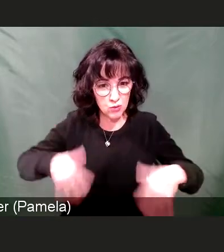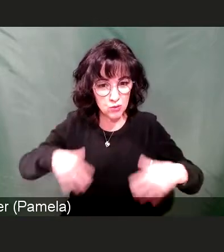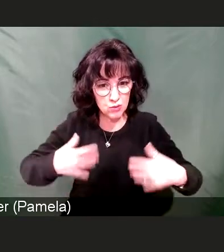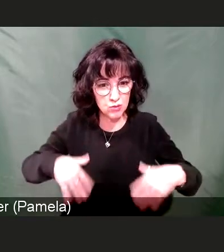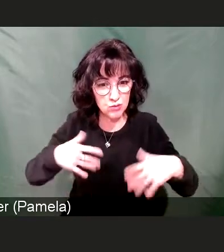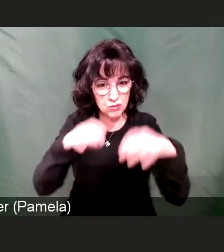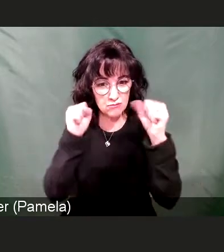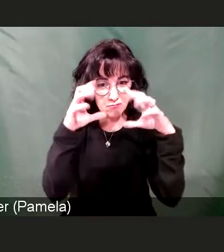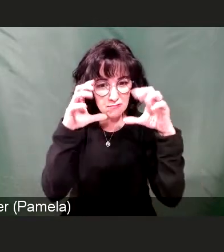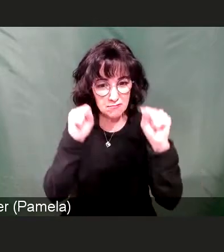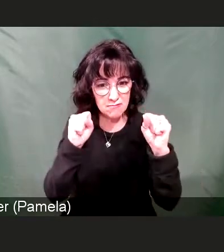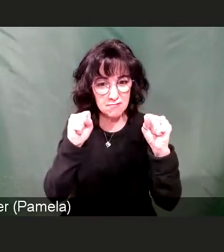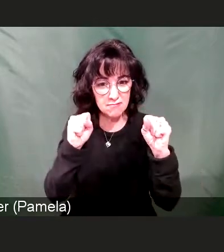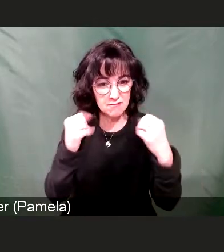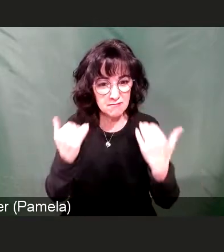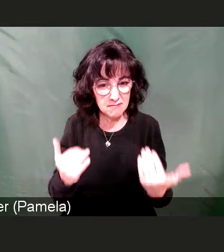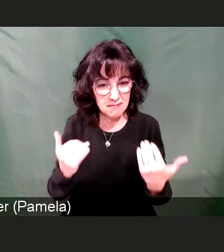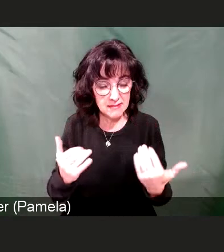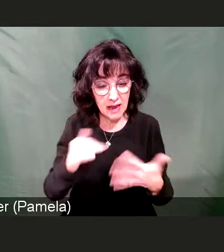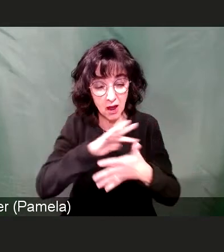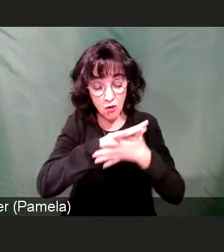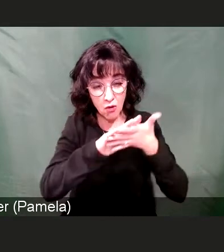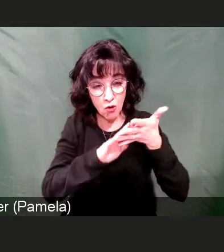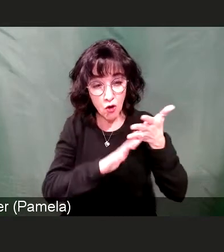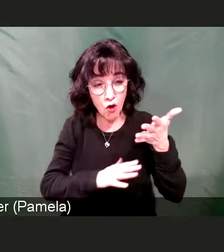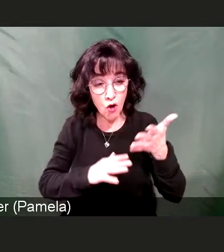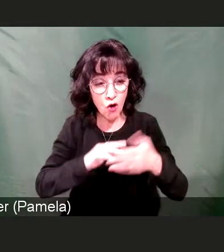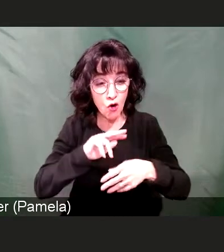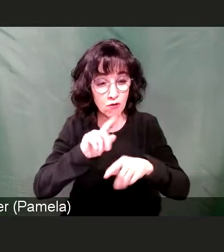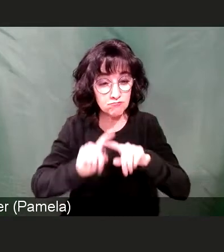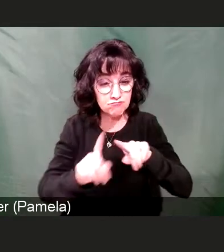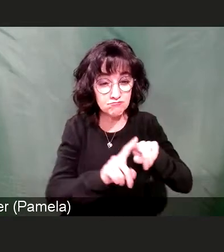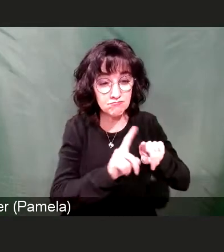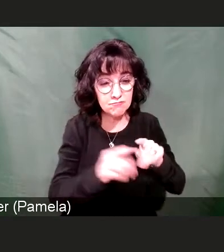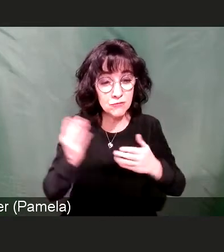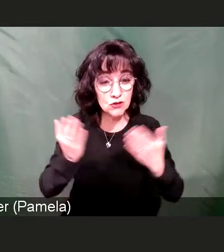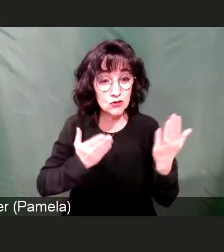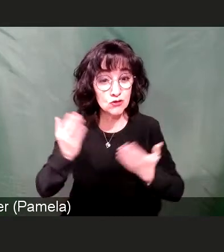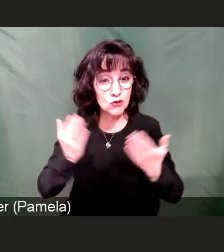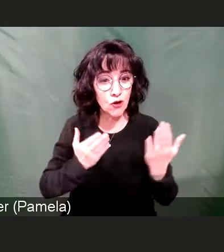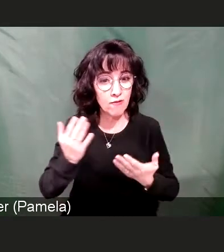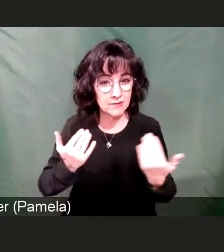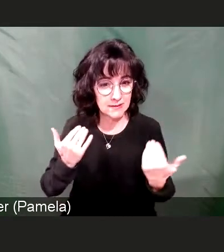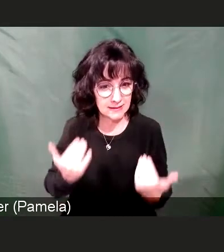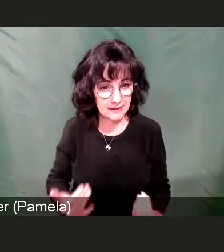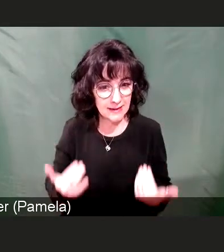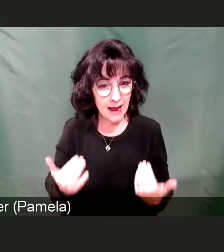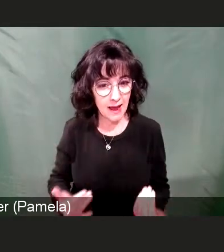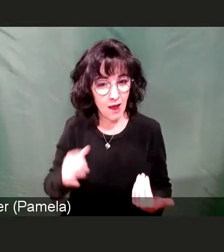into really I mean, my family, my friends and all our neighbors. It's something that's been needed for some time